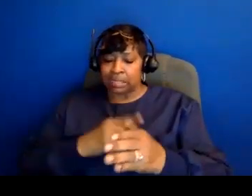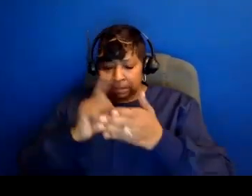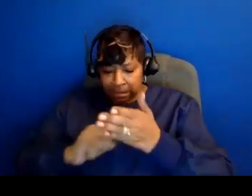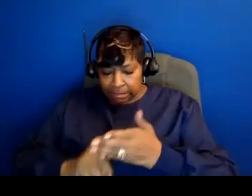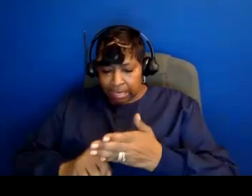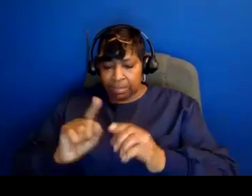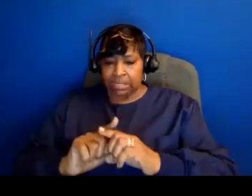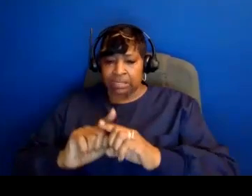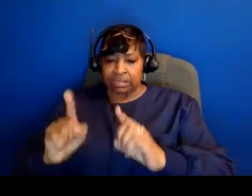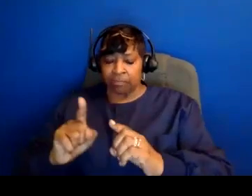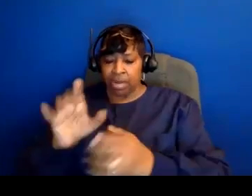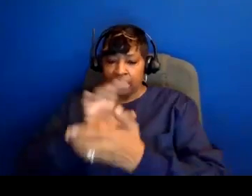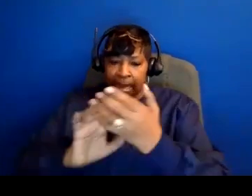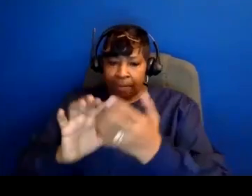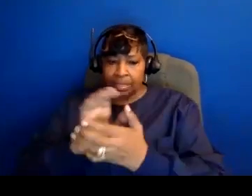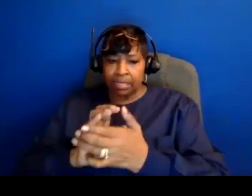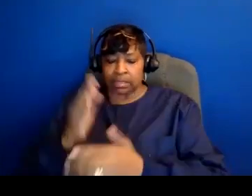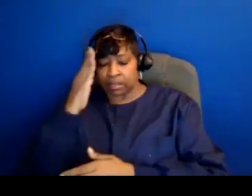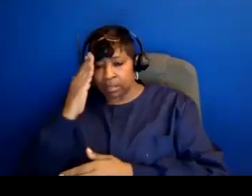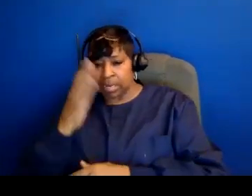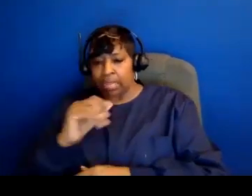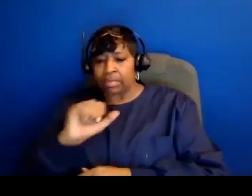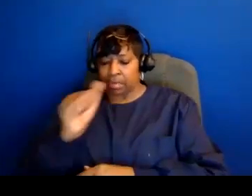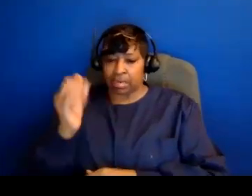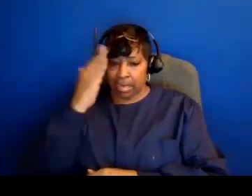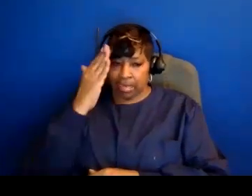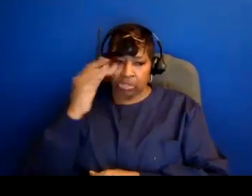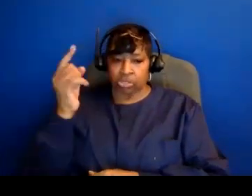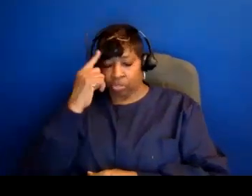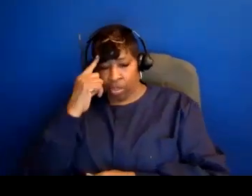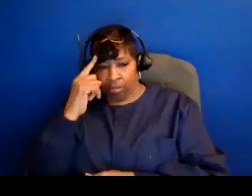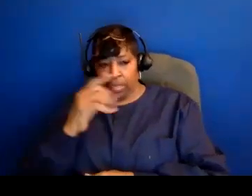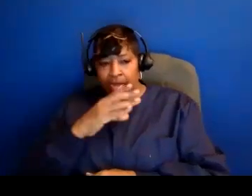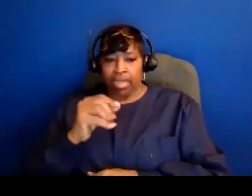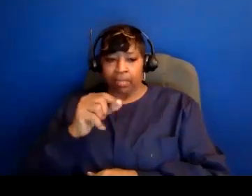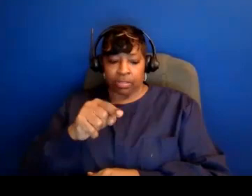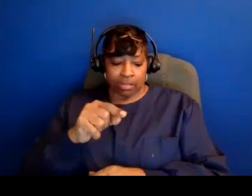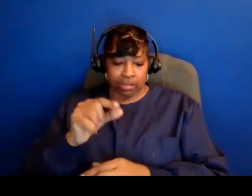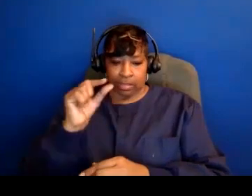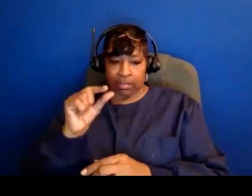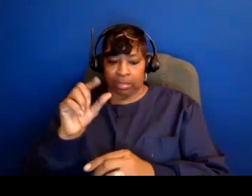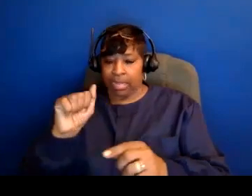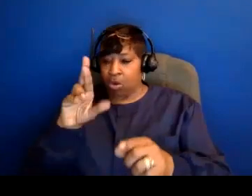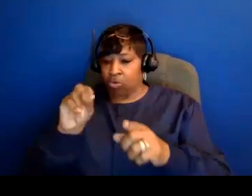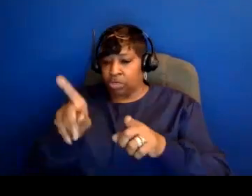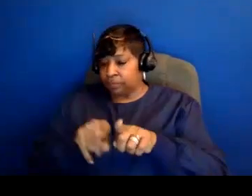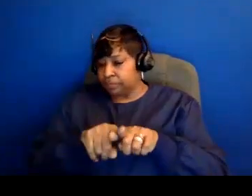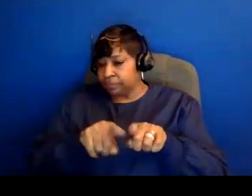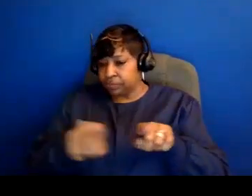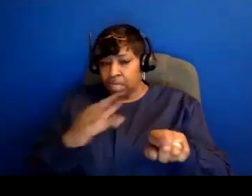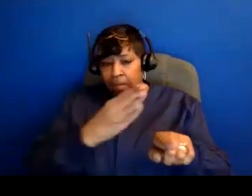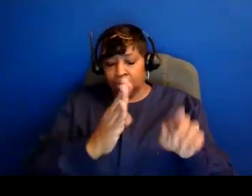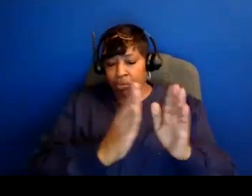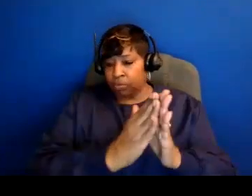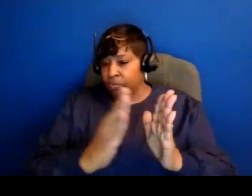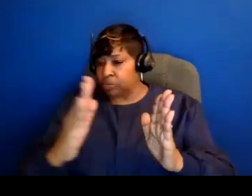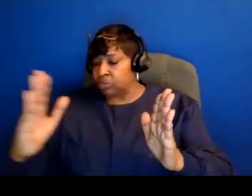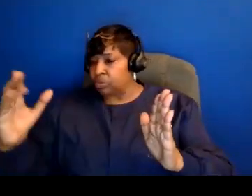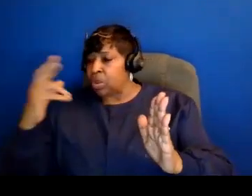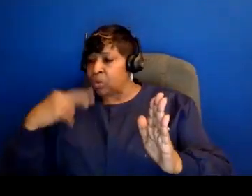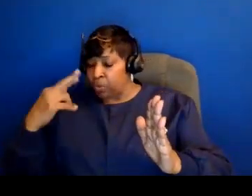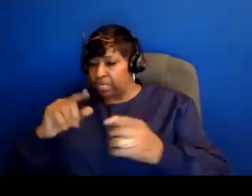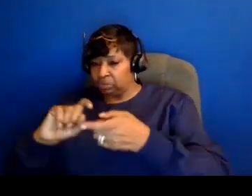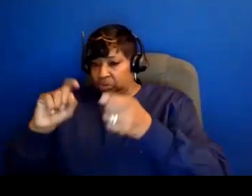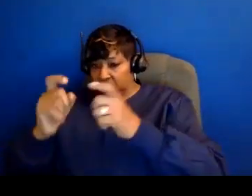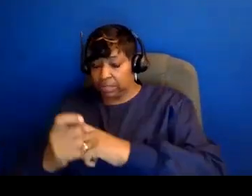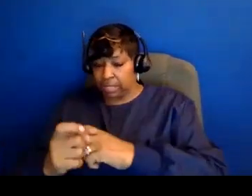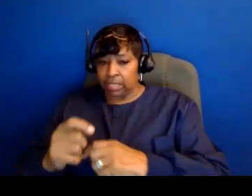lauravanpuymbrouck: So we want to rethink prejudice and ableism as on a spectrum rather than a dichotomy means we can look at the nuances that exist.